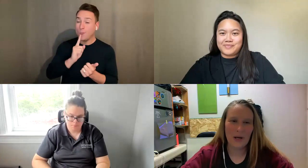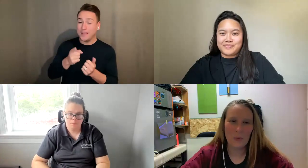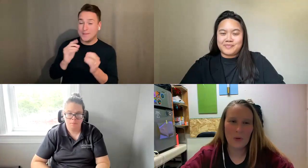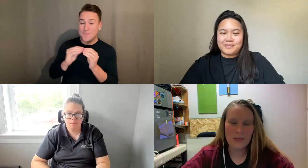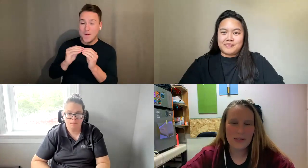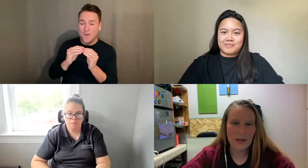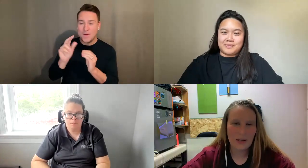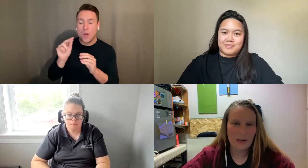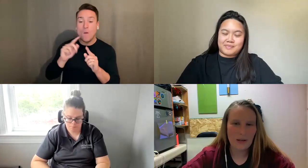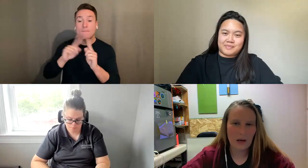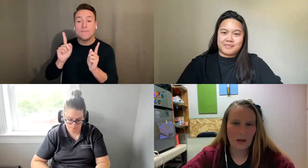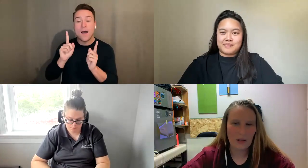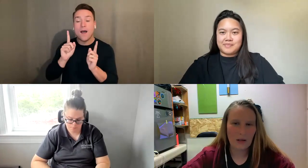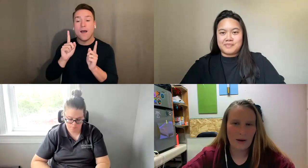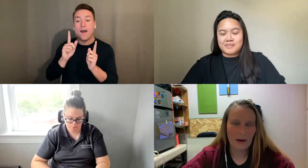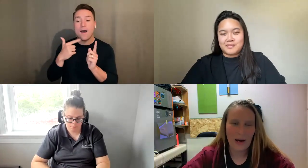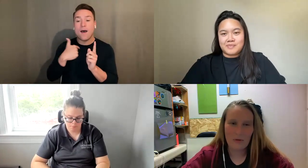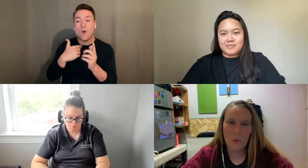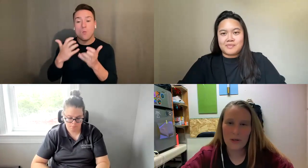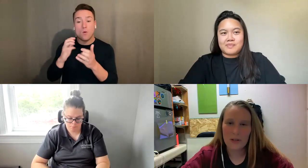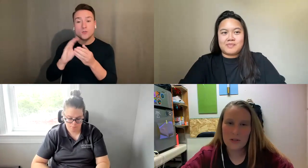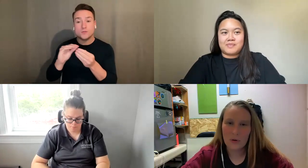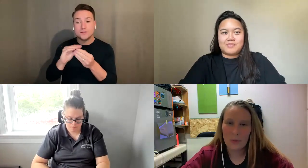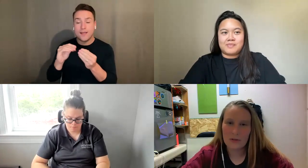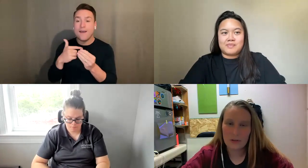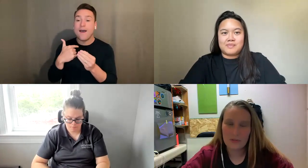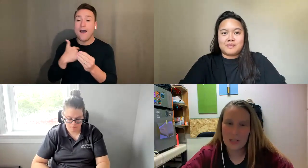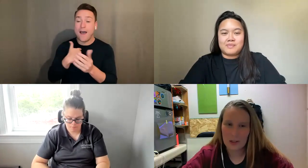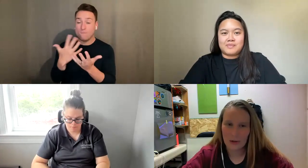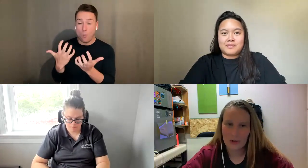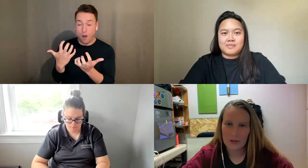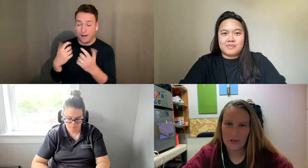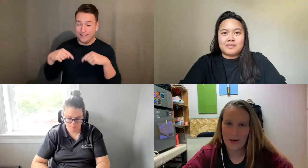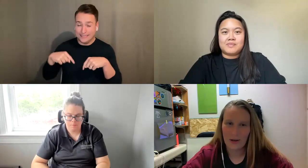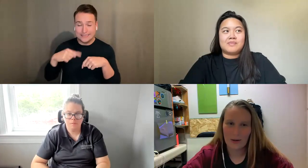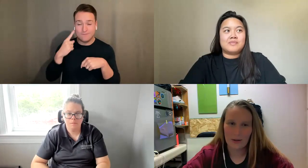But I will say that I have wanted this for about 15 years.